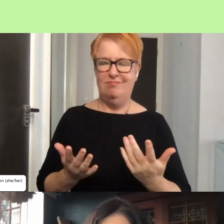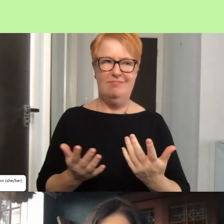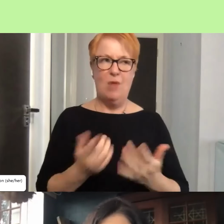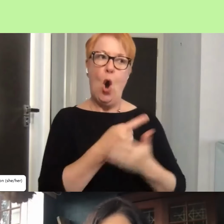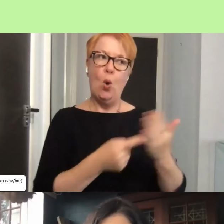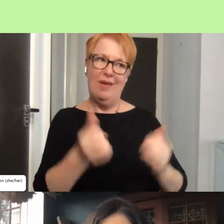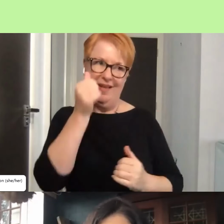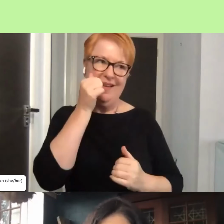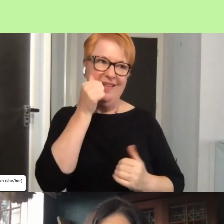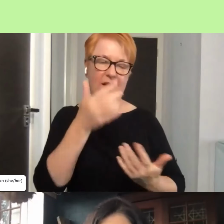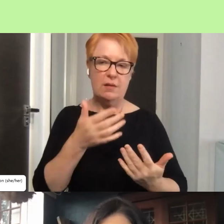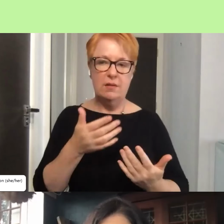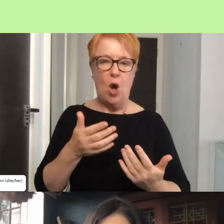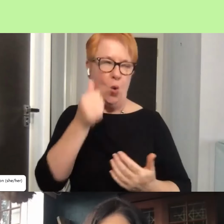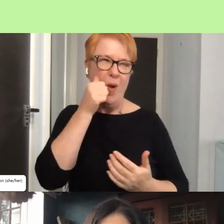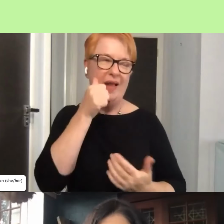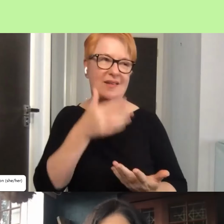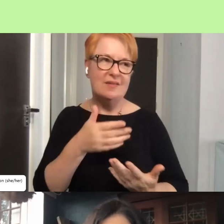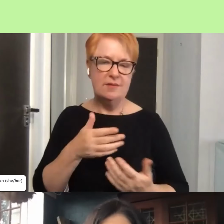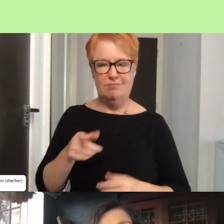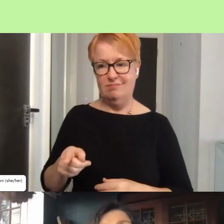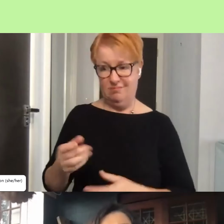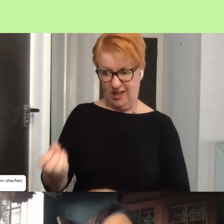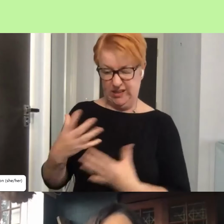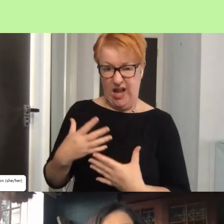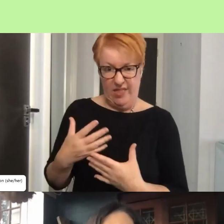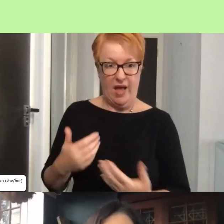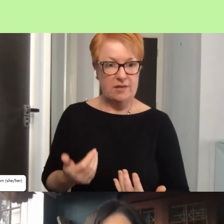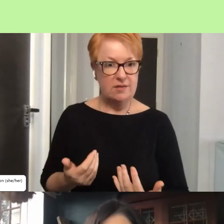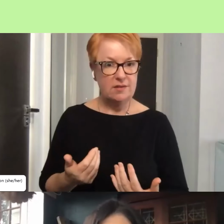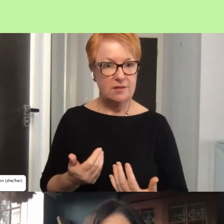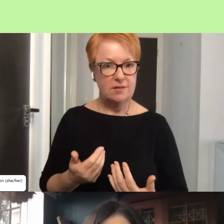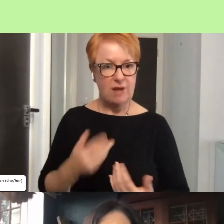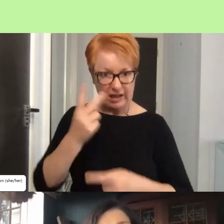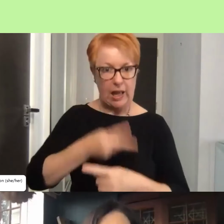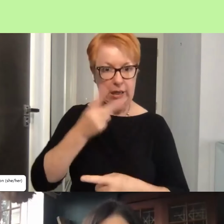gesture, and they verbalise that over and over again,